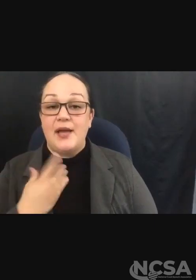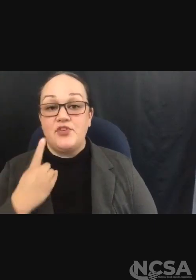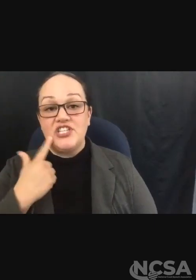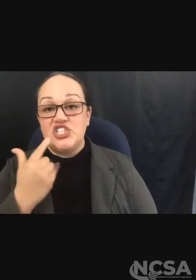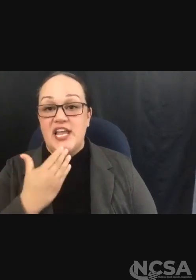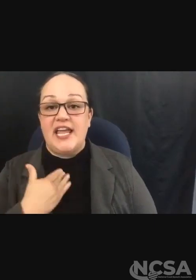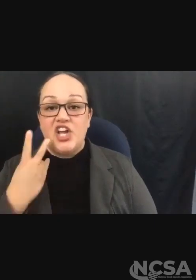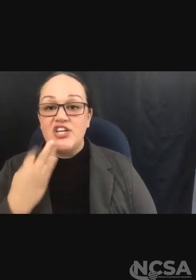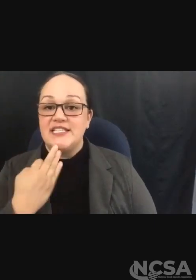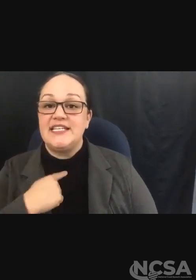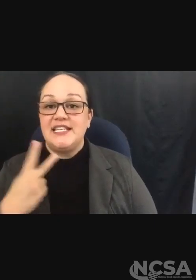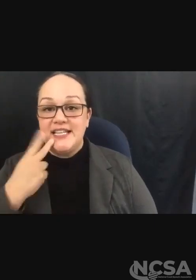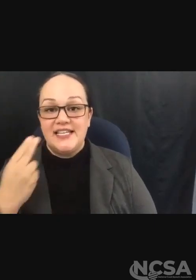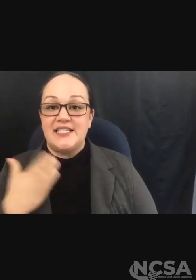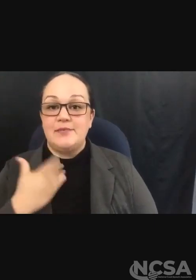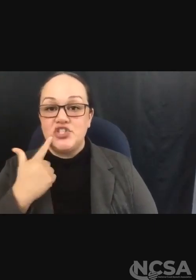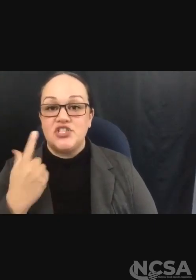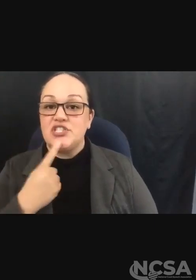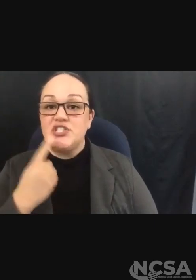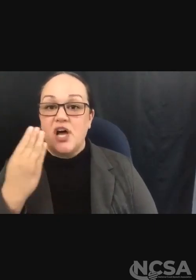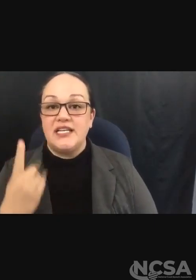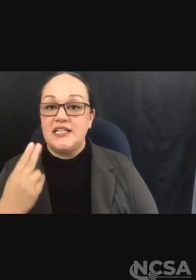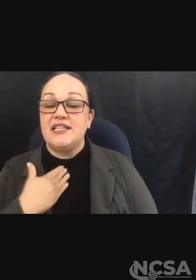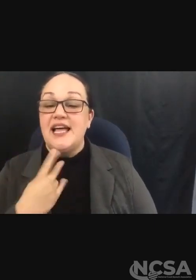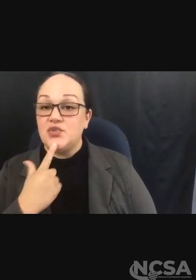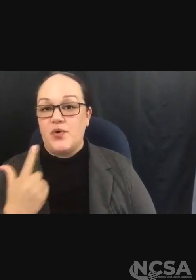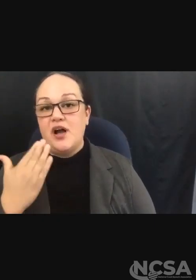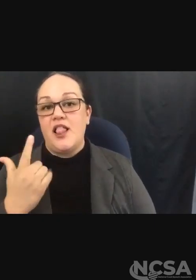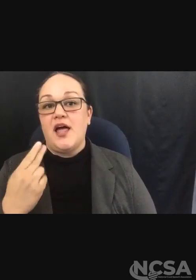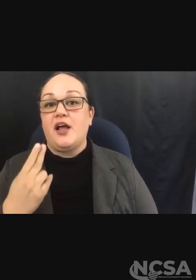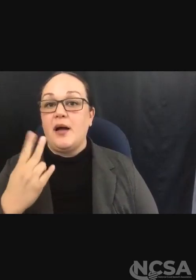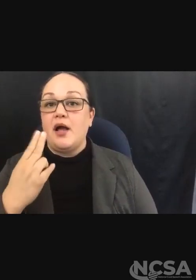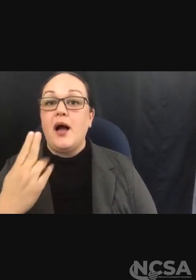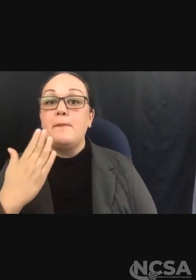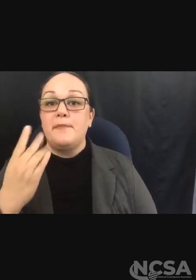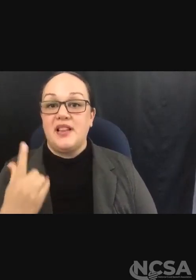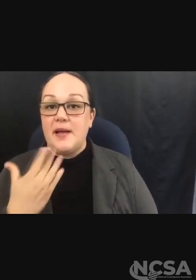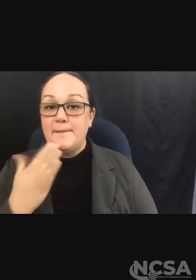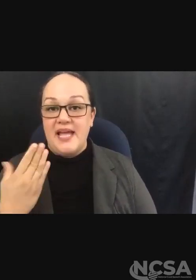you're sending all of these, I'm sure Donna does as well. Lots of compliments which is really appreciated.